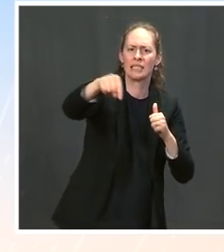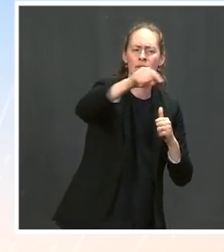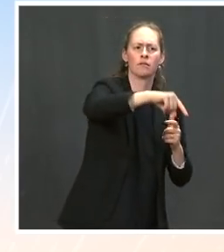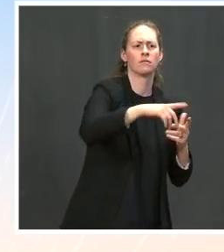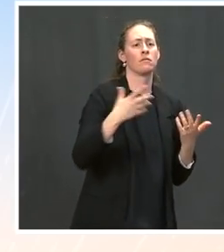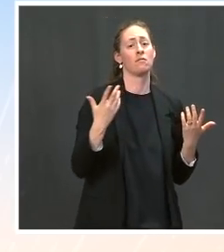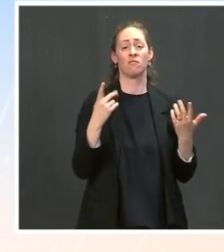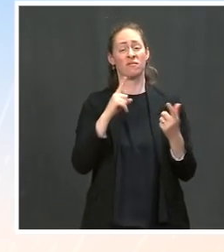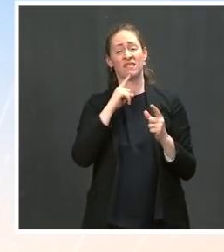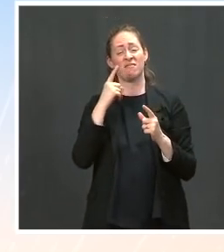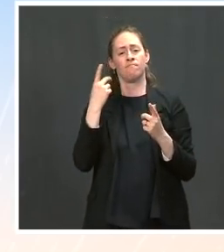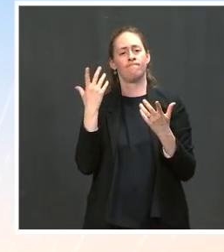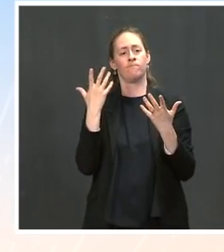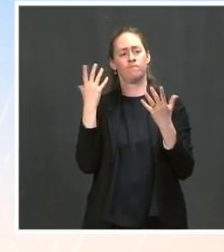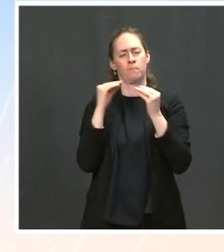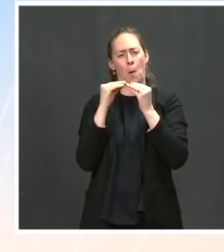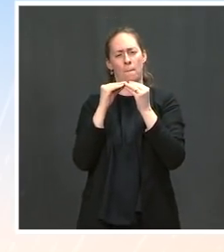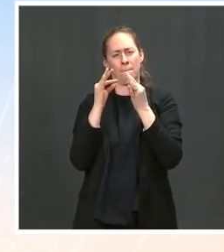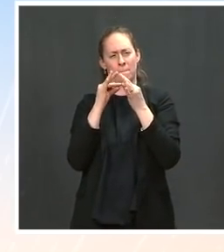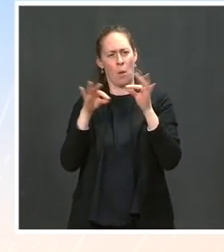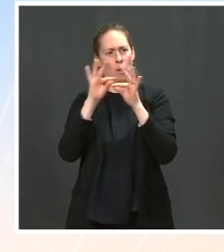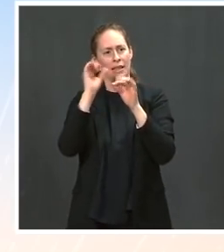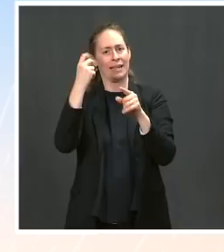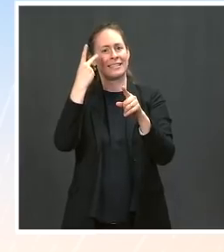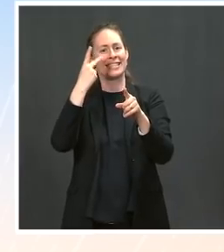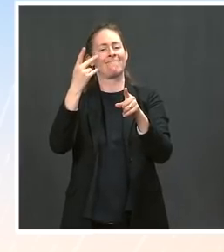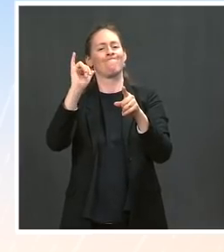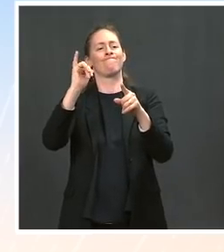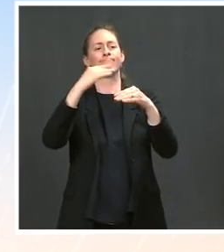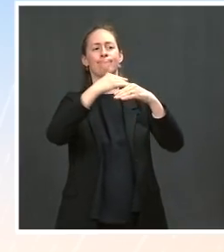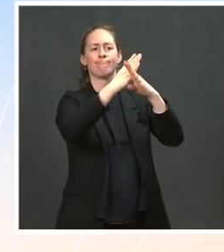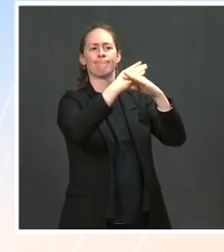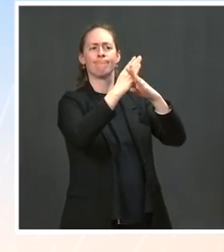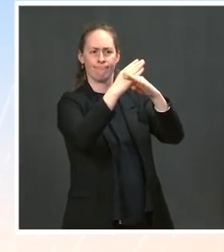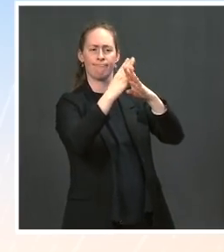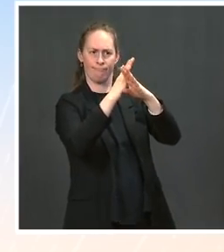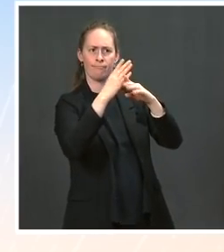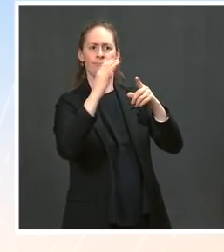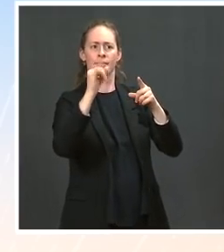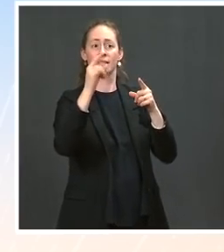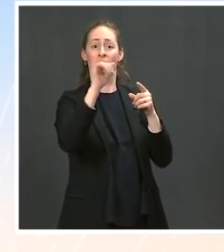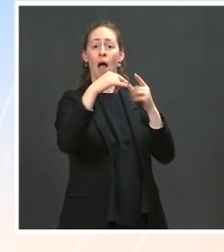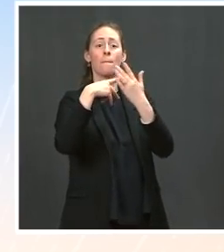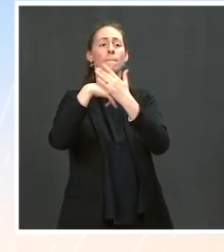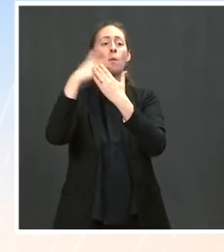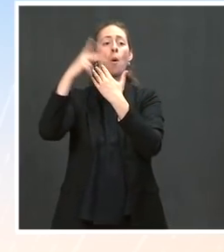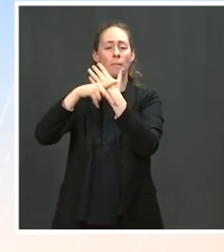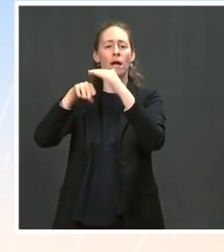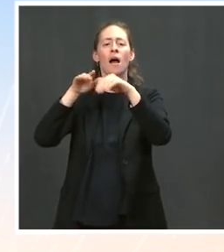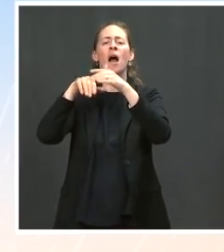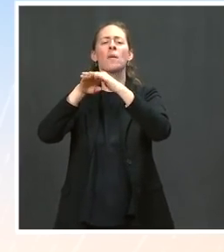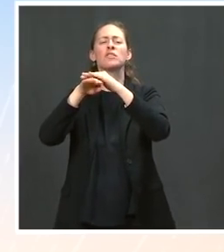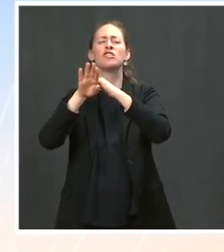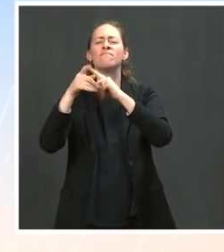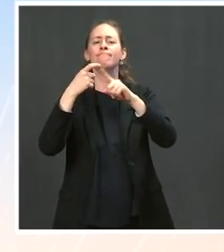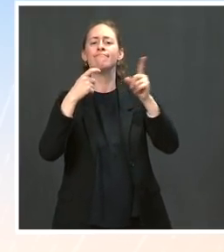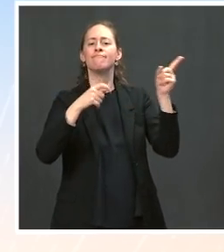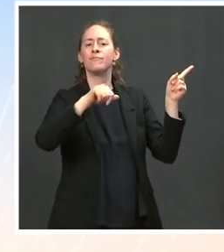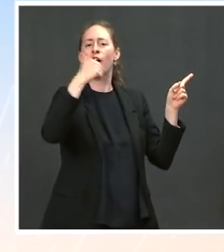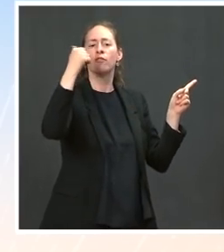has been the decimation of the Refugee Admission Program under the prior administration. And, as you know, there is -- there is part when refugees arrive